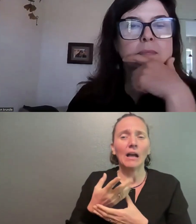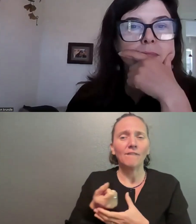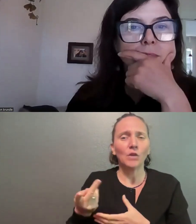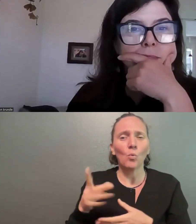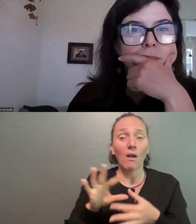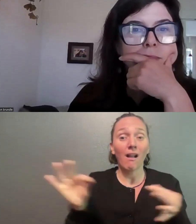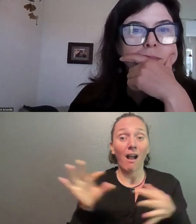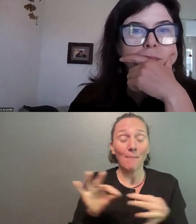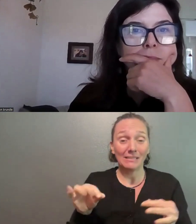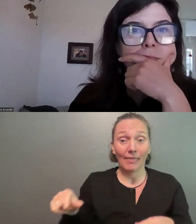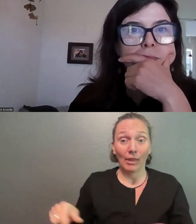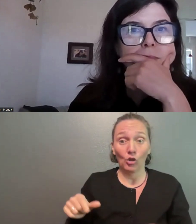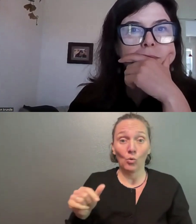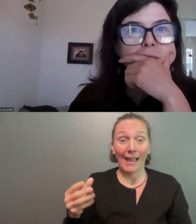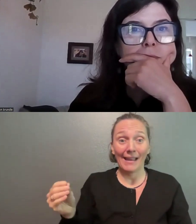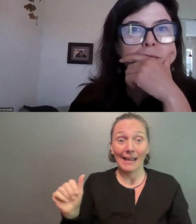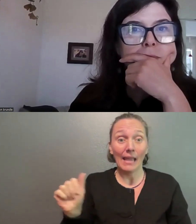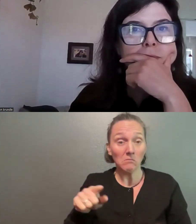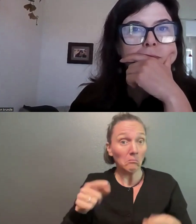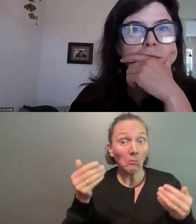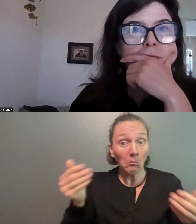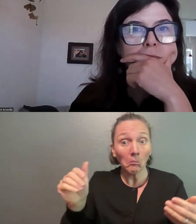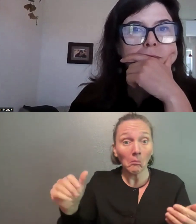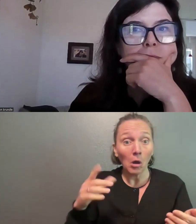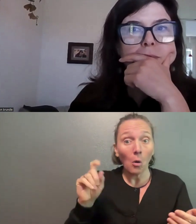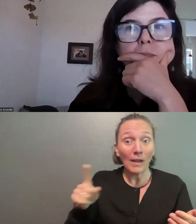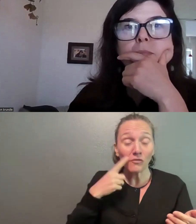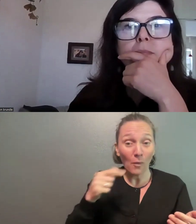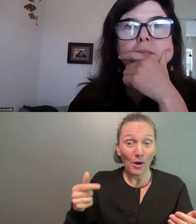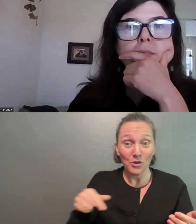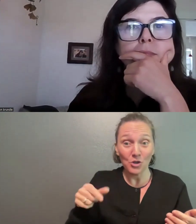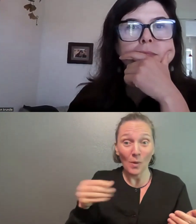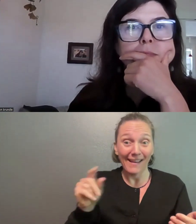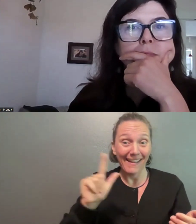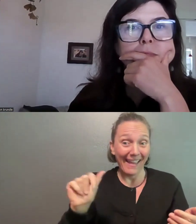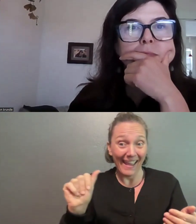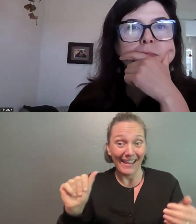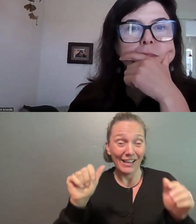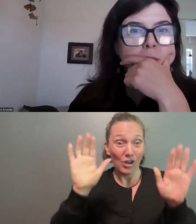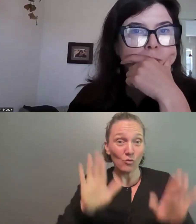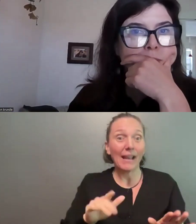So if you want to start with the questions in the Q&A and then I'll drop the other ones in the chat, that'd work. Okay. Awesome.